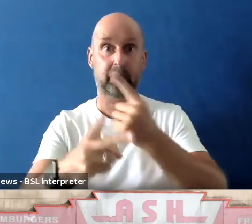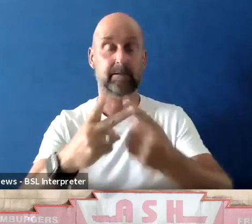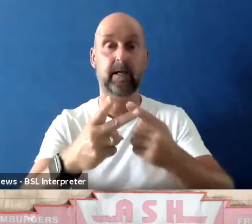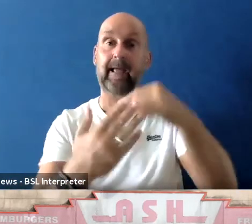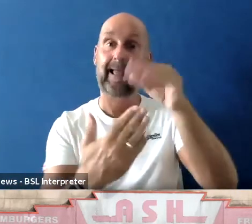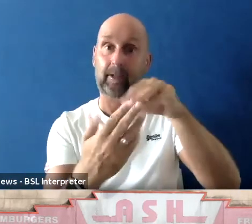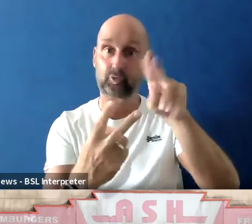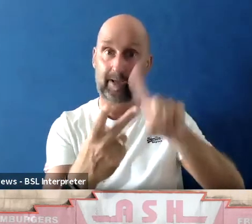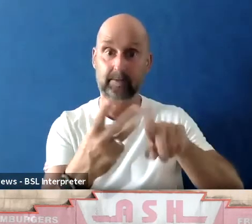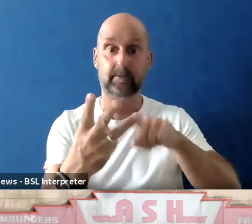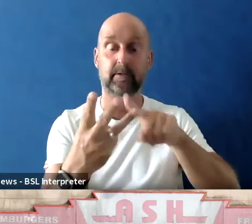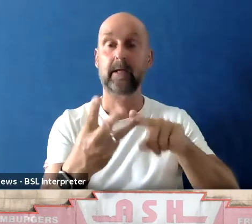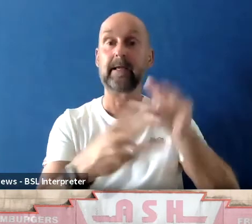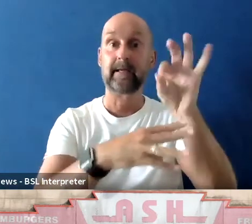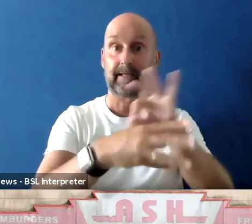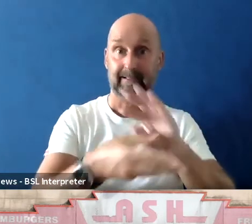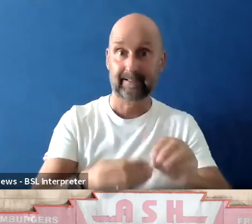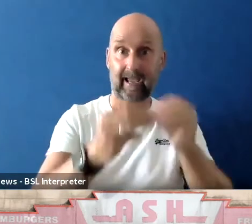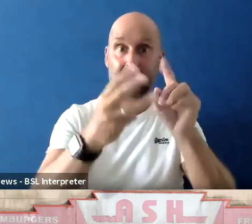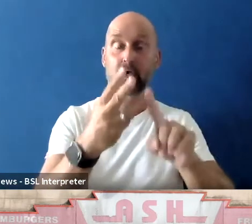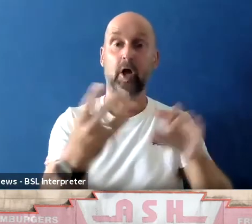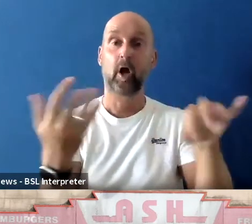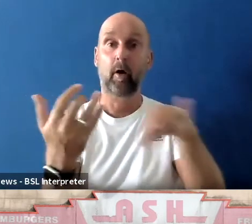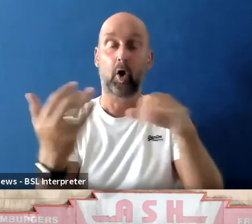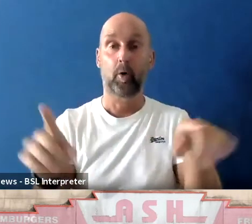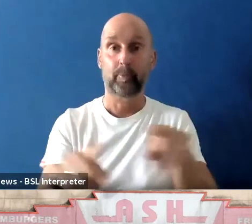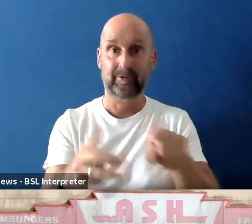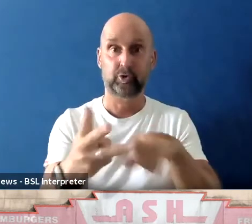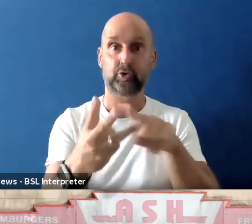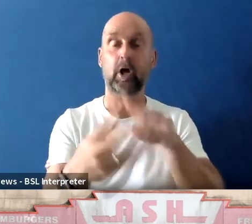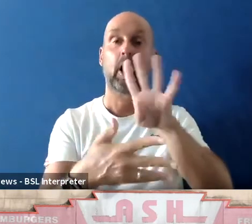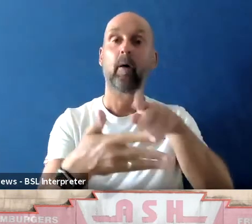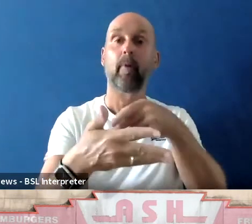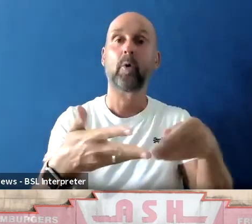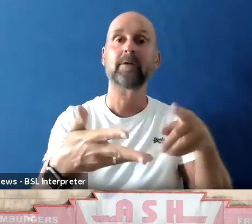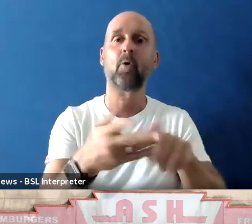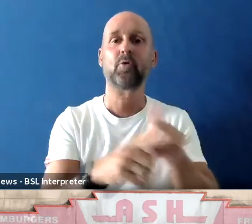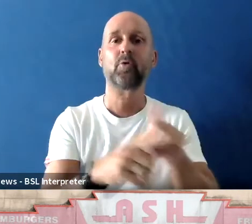designers, musicians, poets and theatre makers to name but a few.